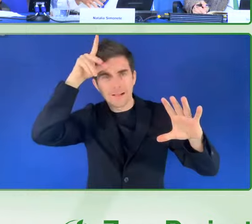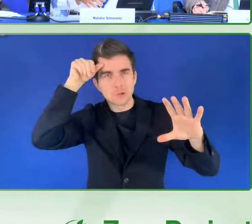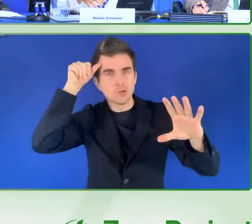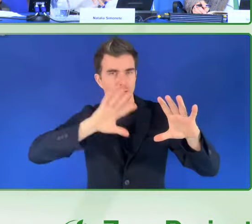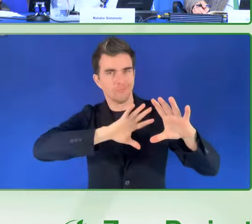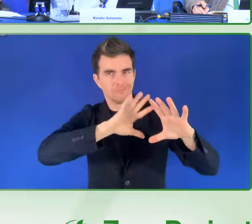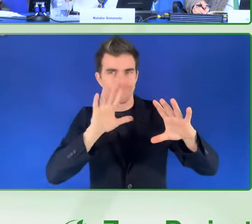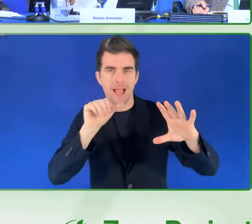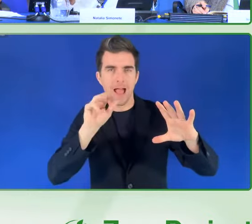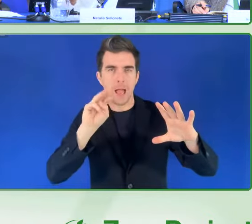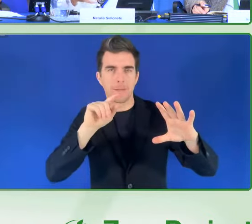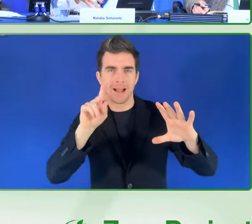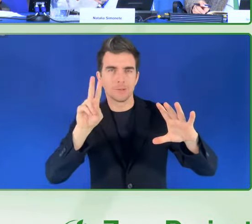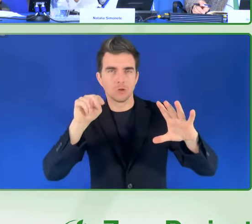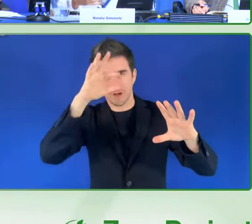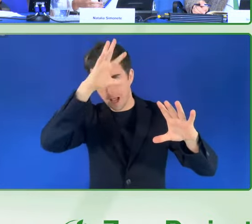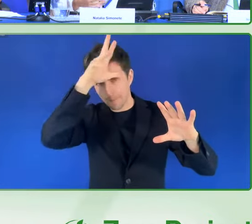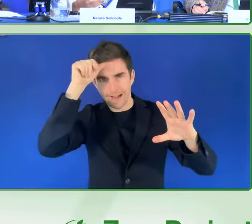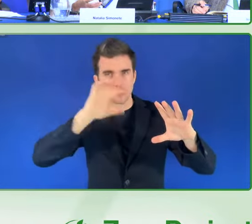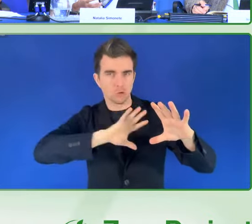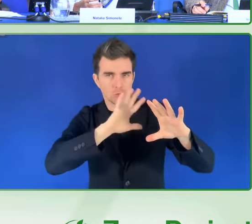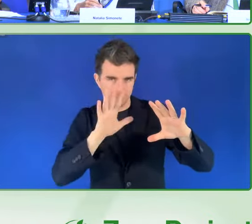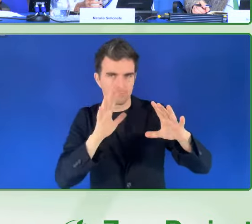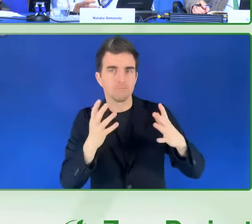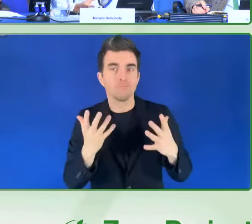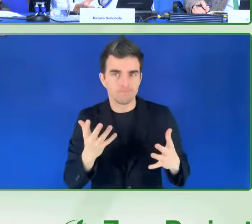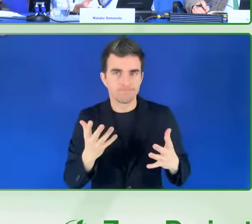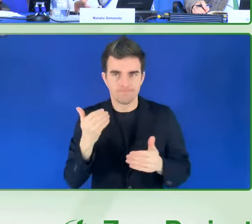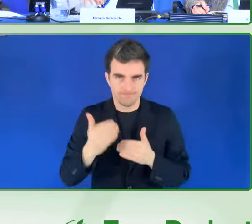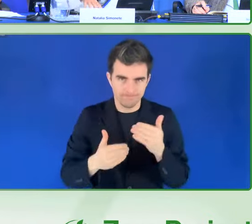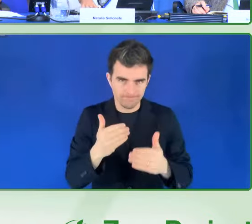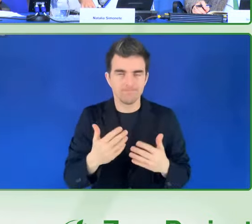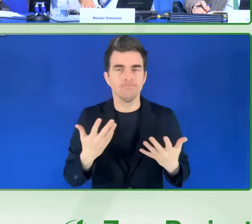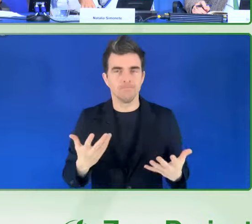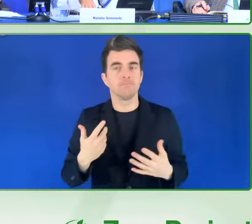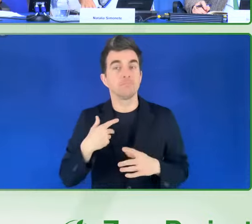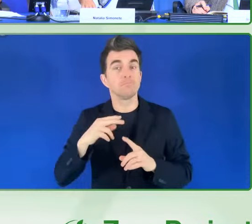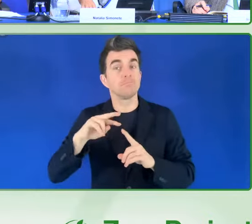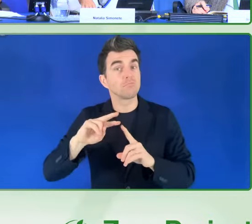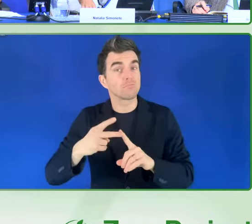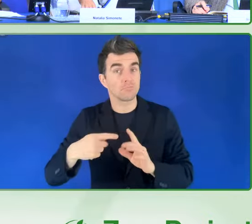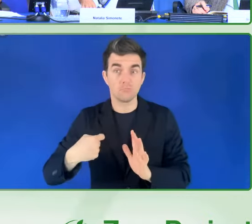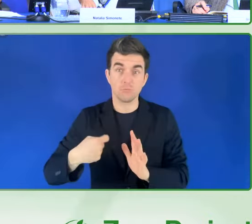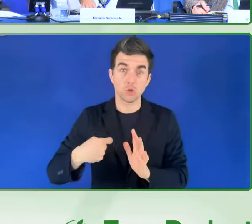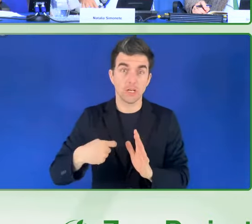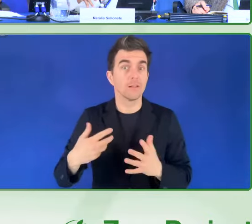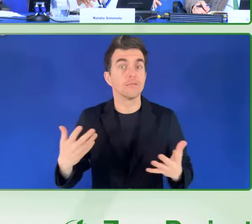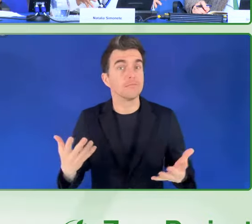Again, it is your stage now, please go ahead.